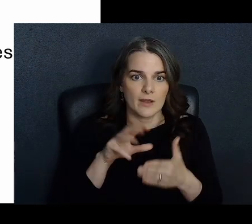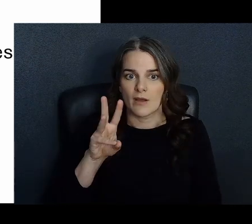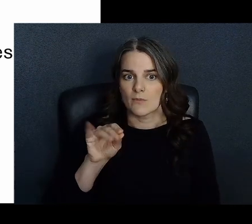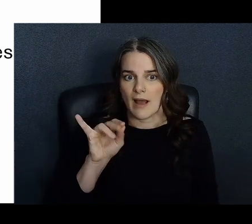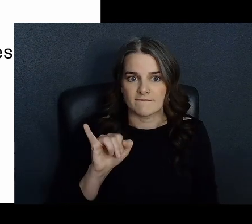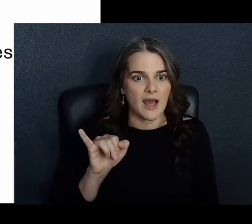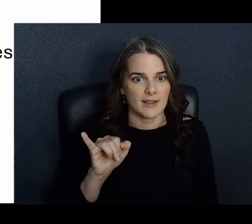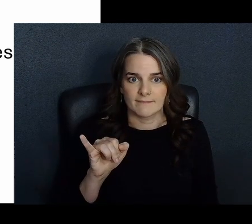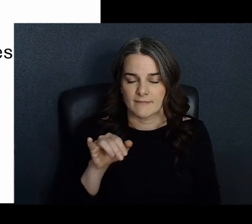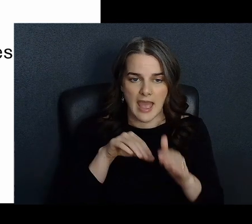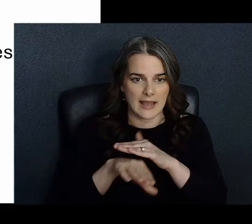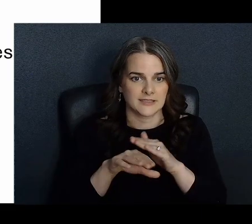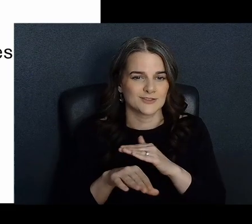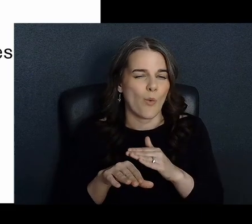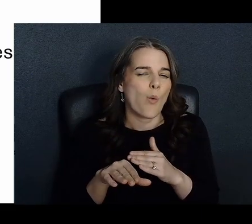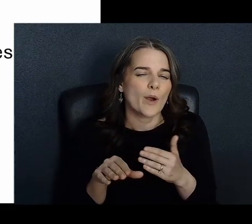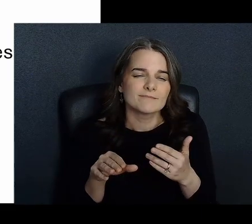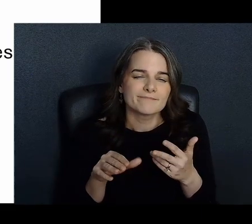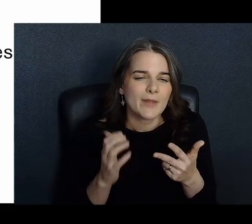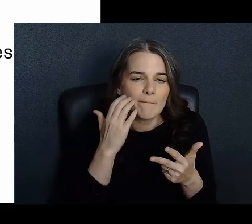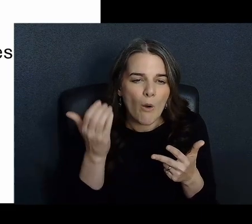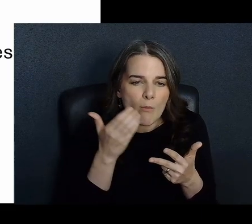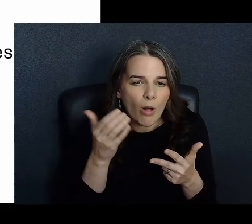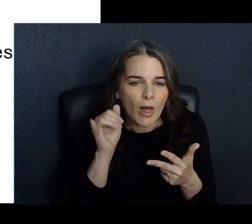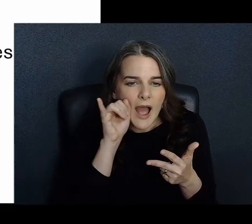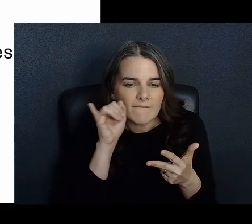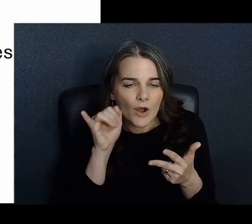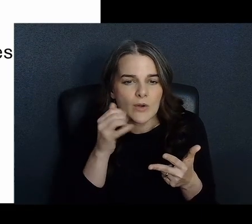with an iPhone or a mobile device, you can make that as your hotspot to connect it.